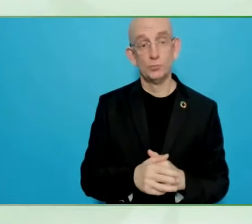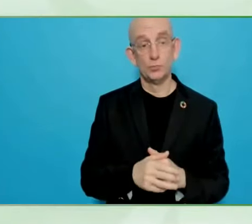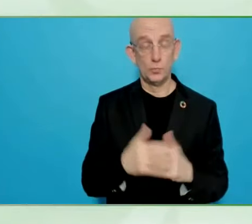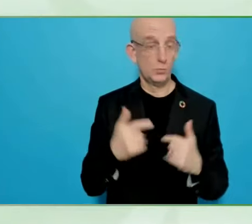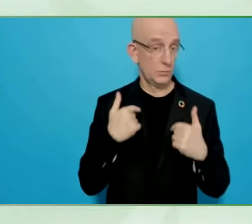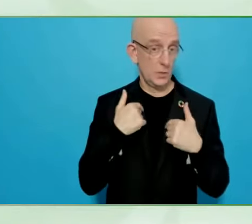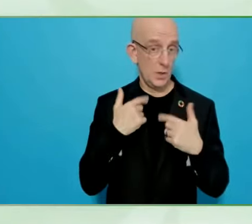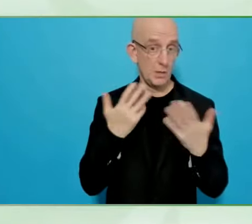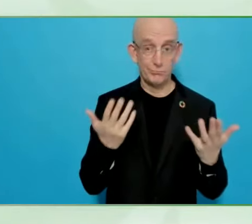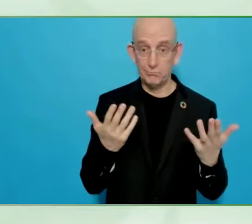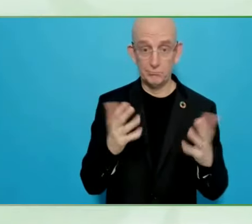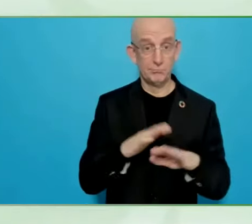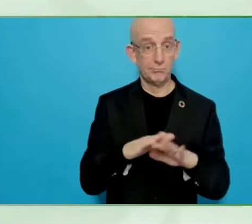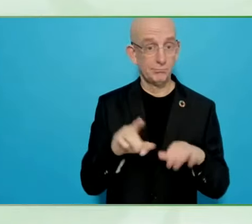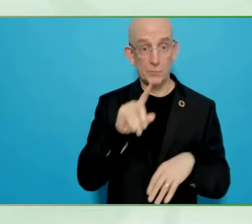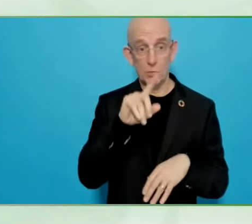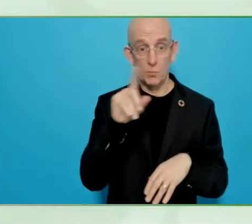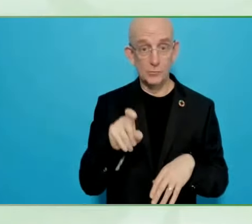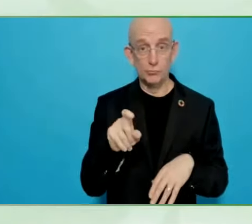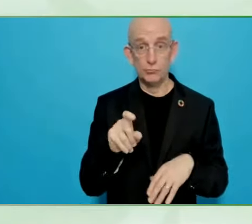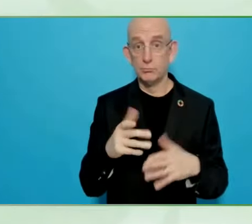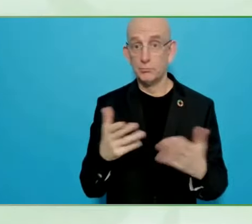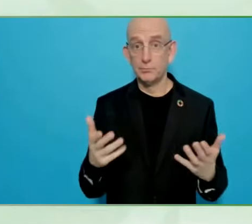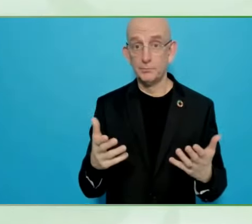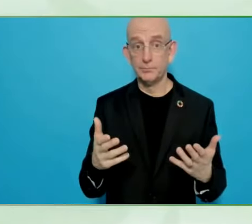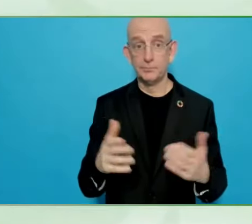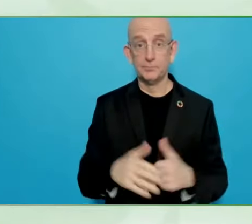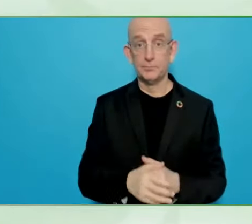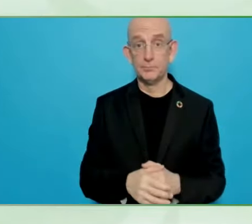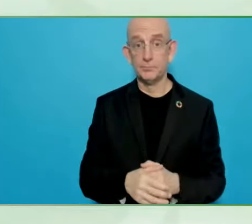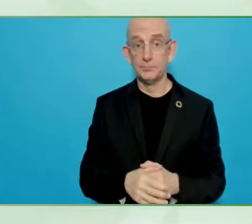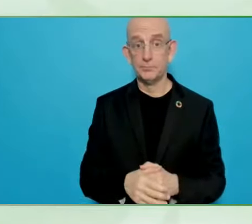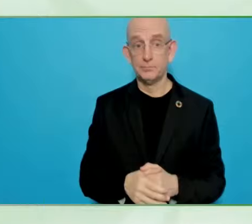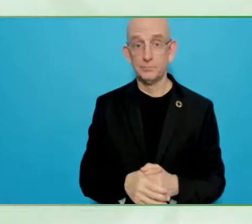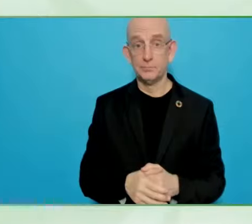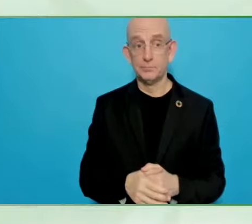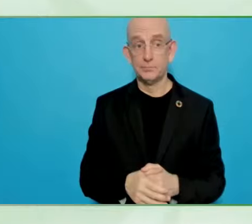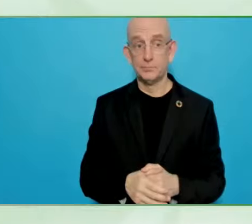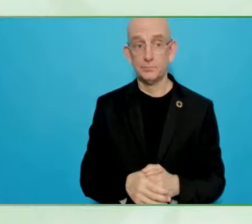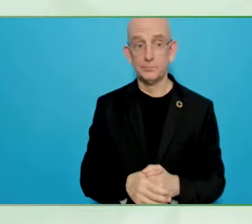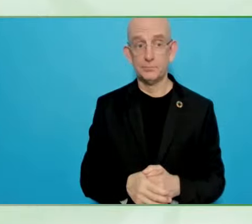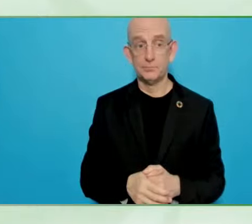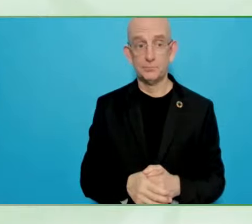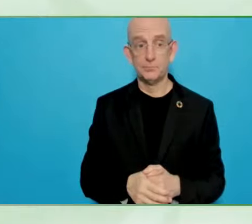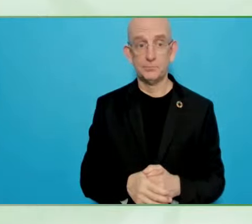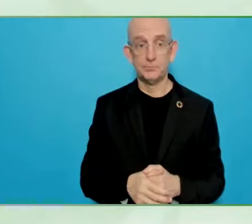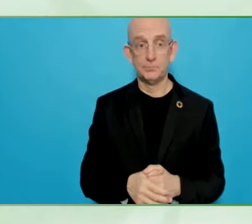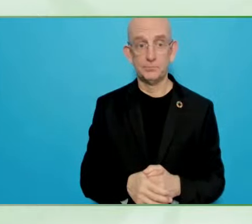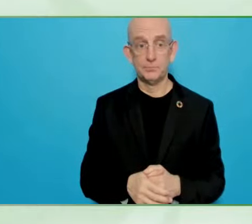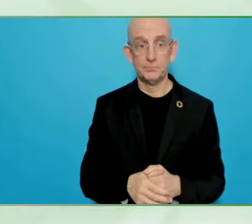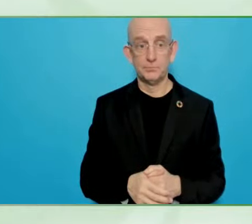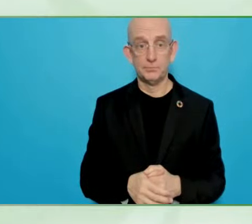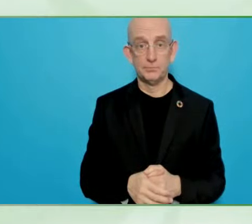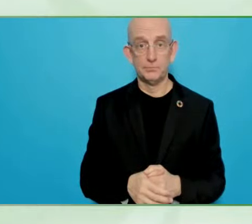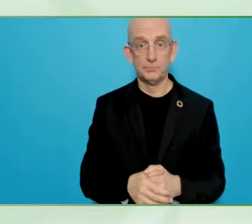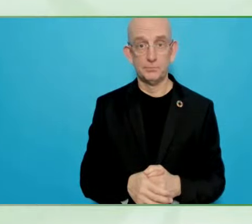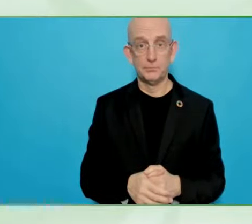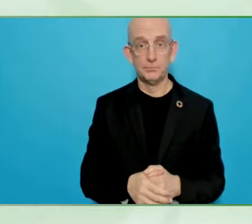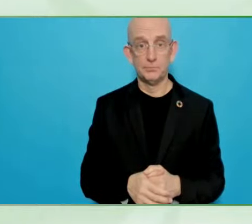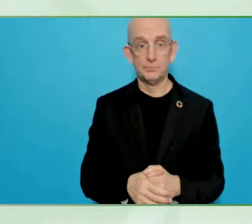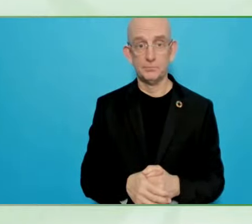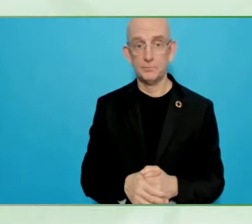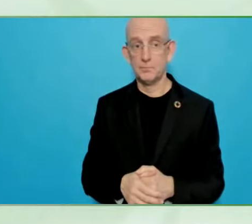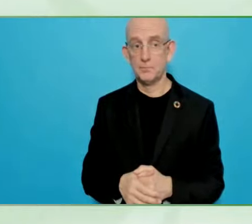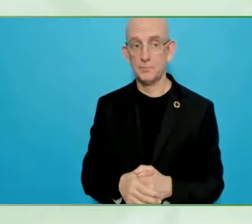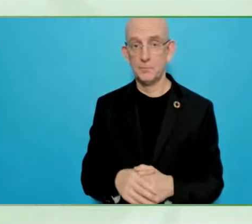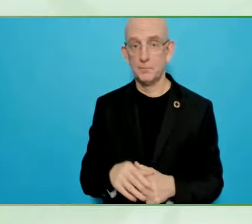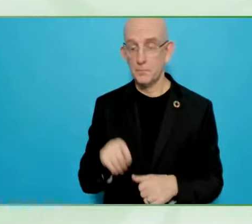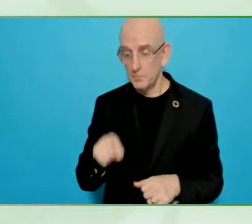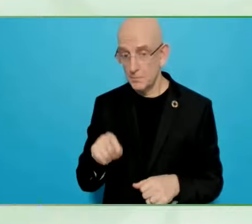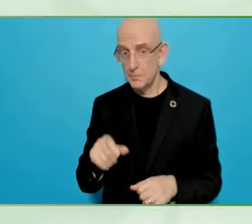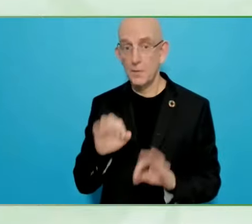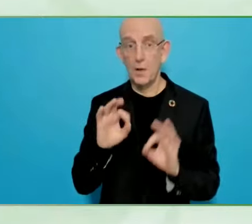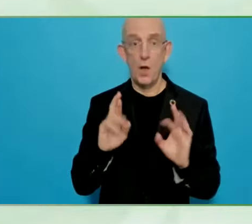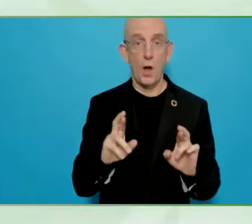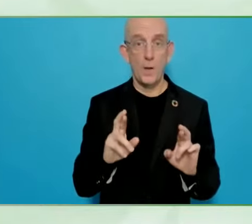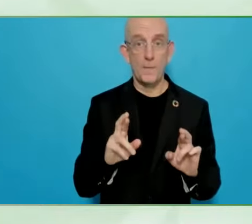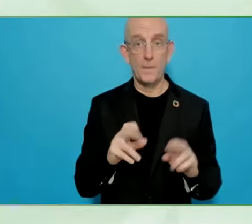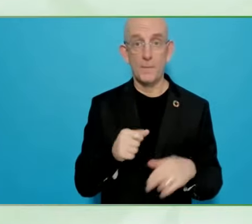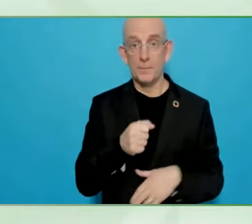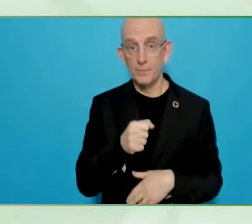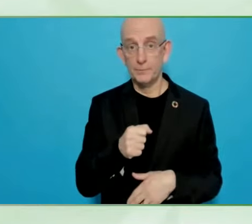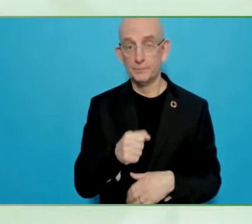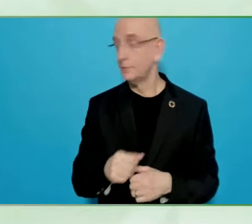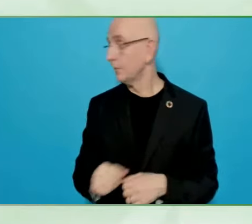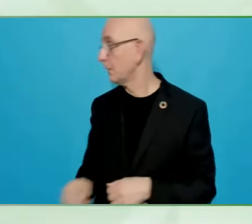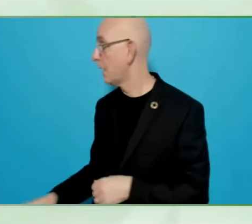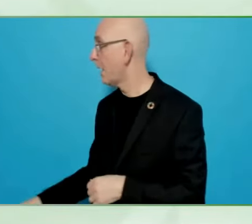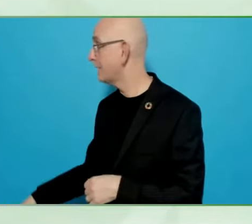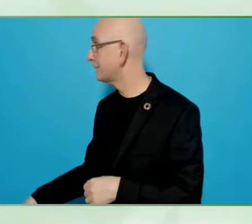I am from Austria and I have a question about participating on a